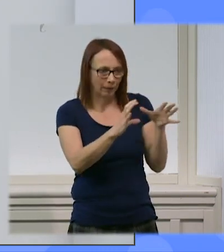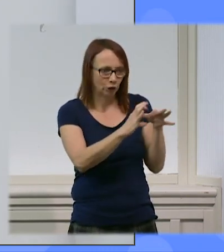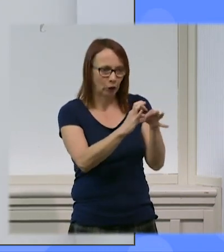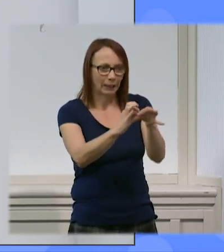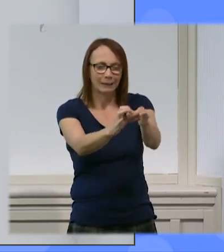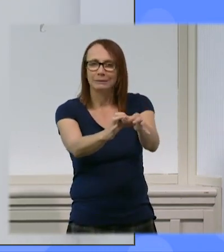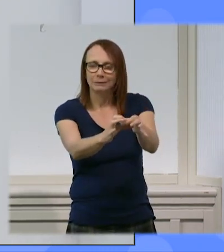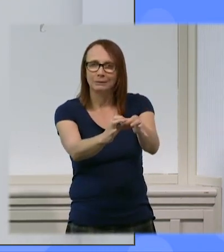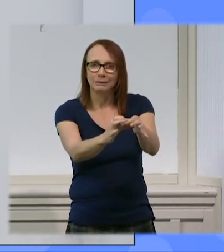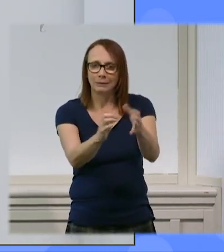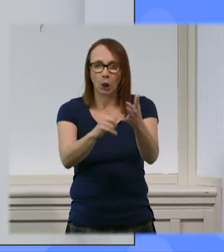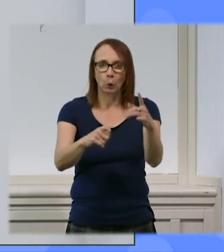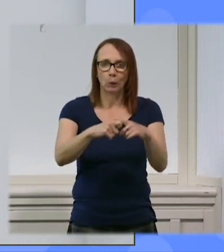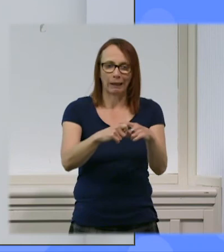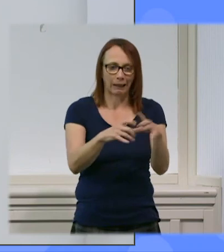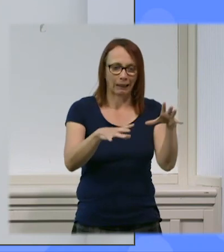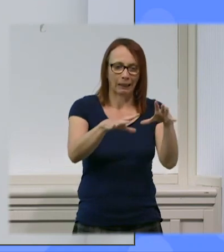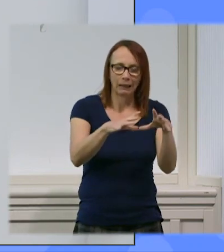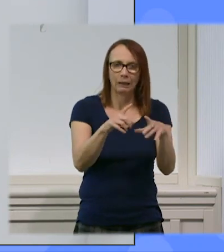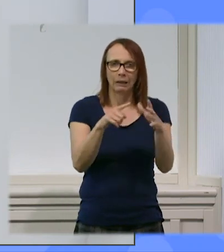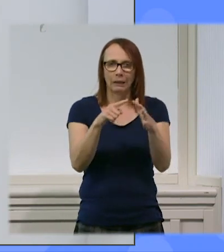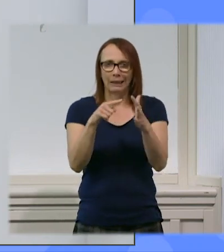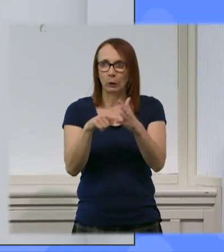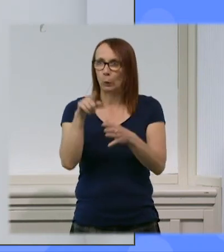happens in UK level EU level they're our function what happens at Scottish level